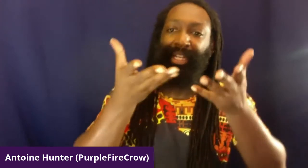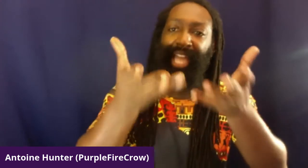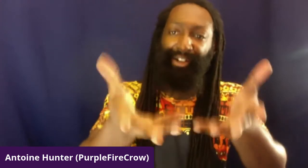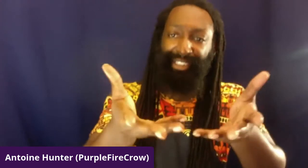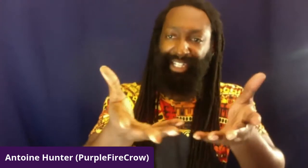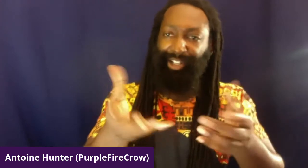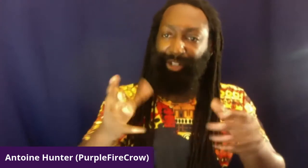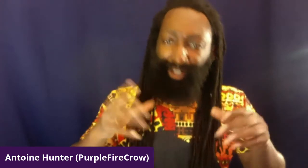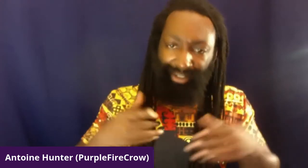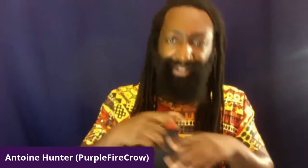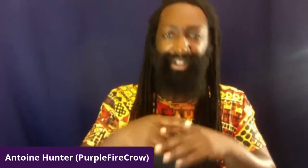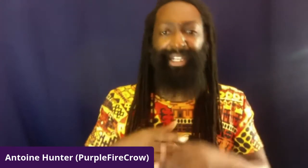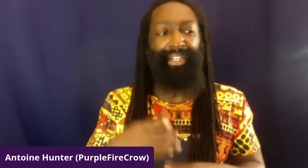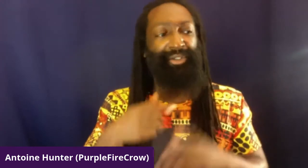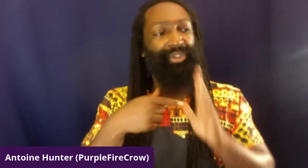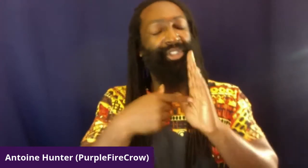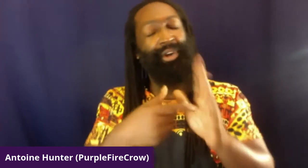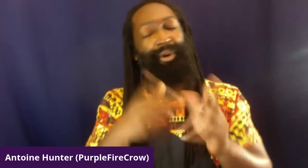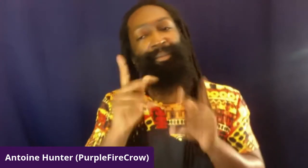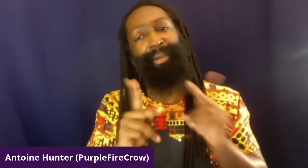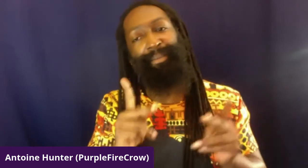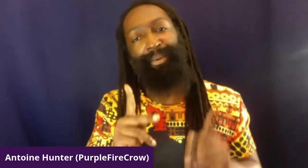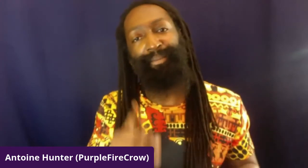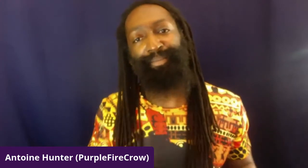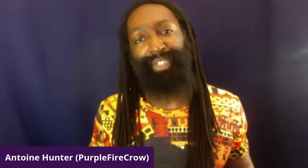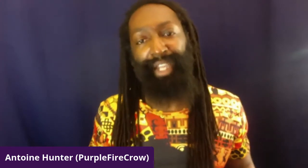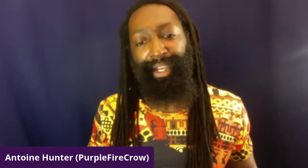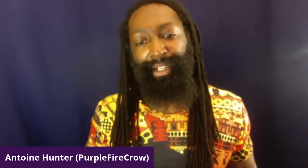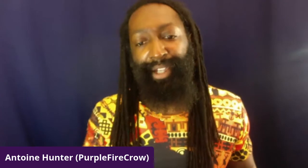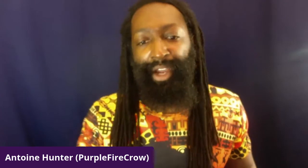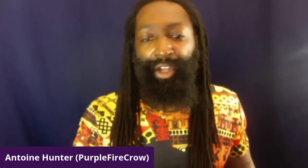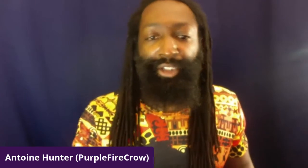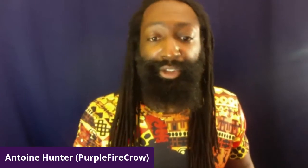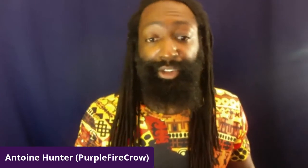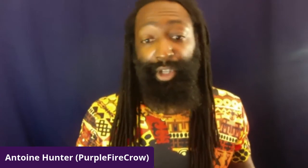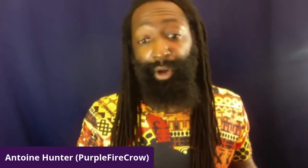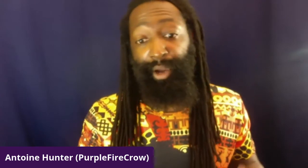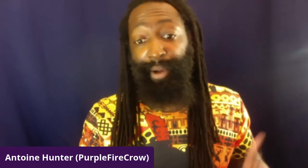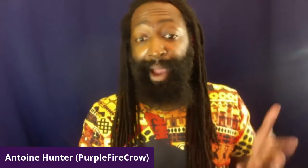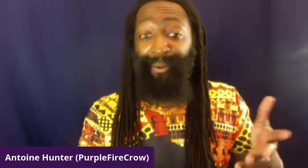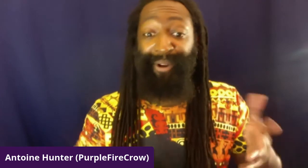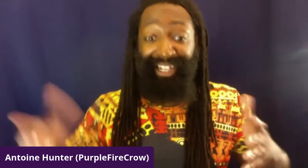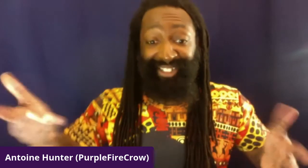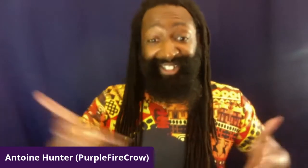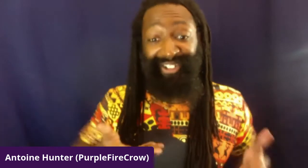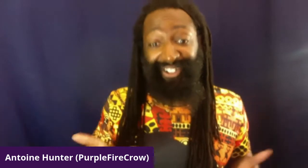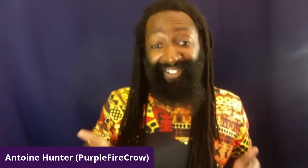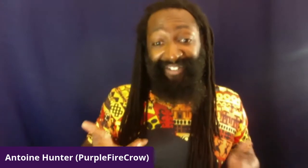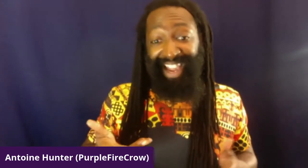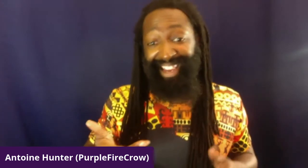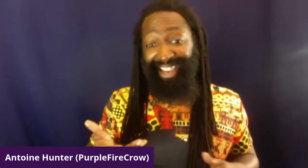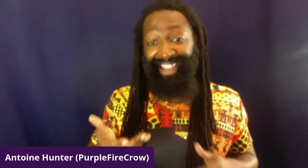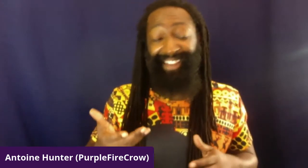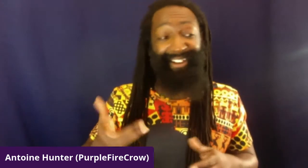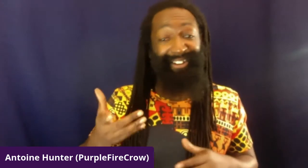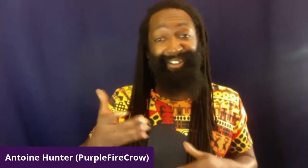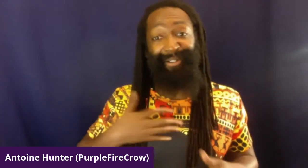We need to put it out there and show people, yeah. So, I wanted to invite,